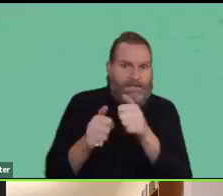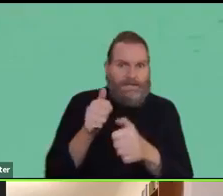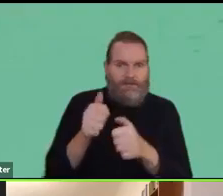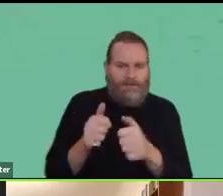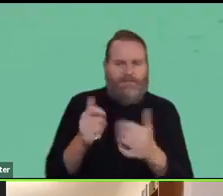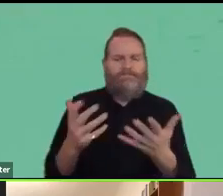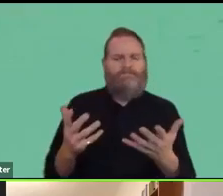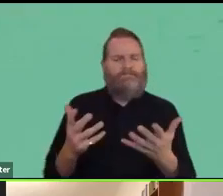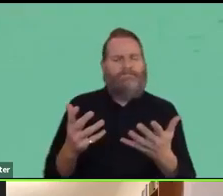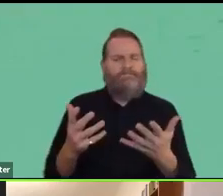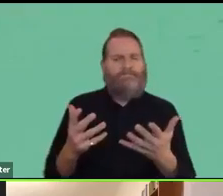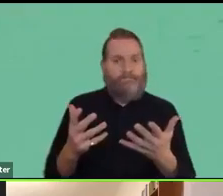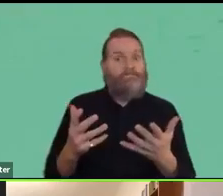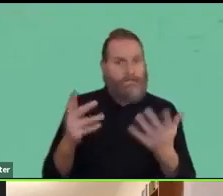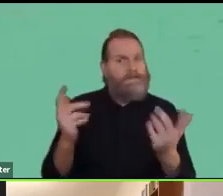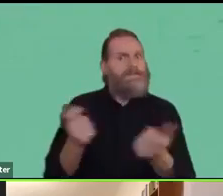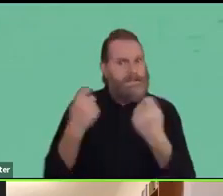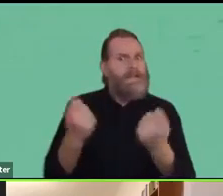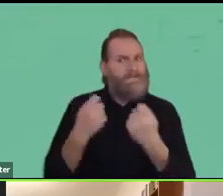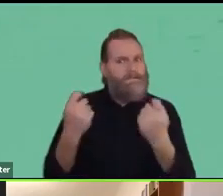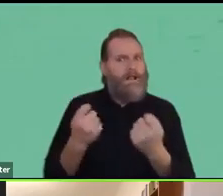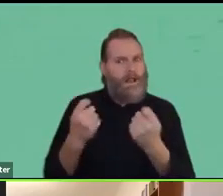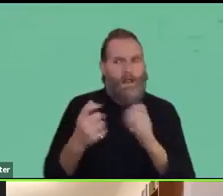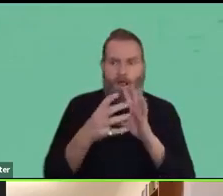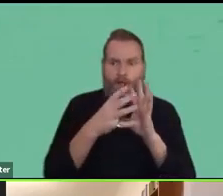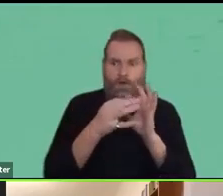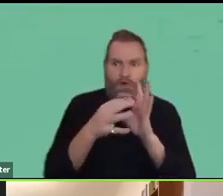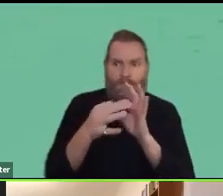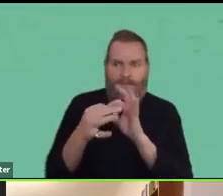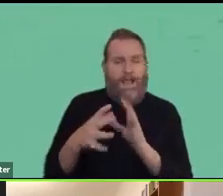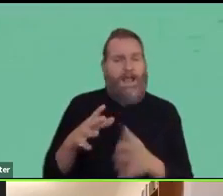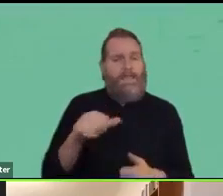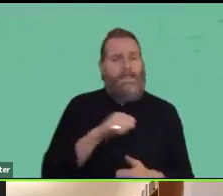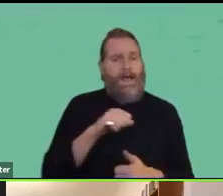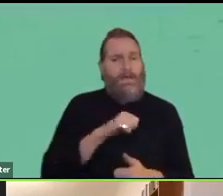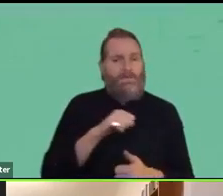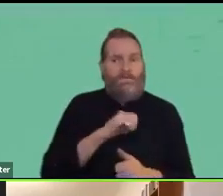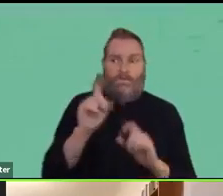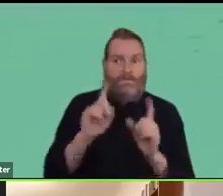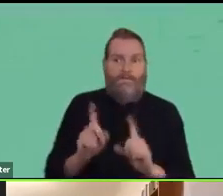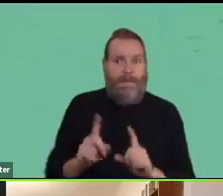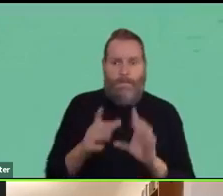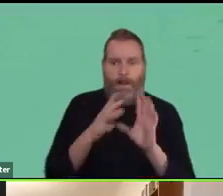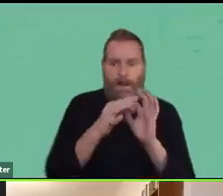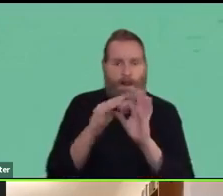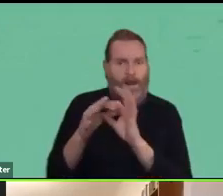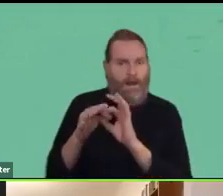incredibly successful we were contacting thousands and thousands of people and out of that many many